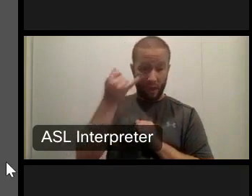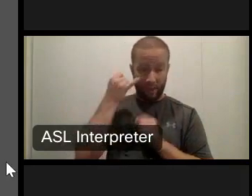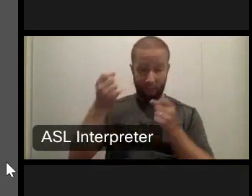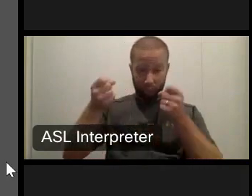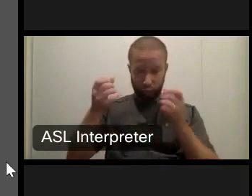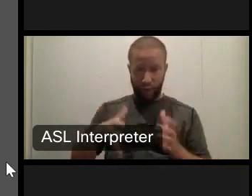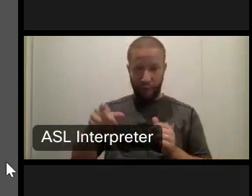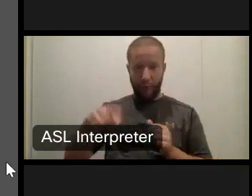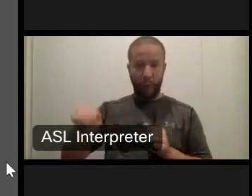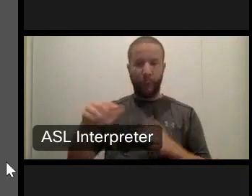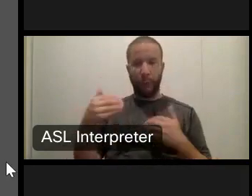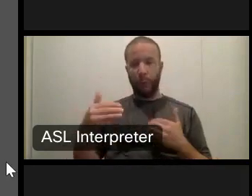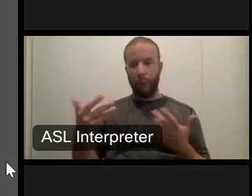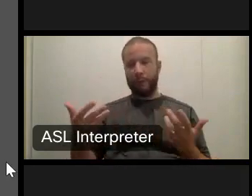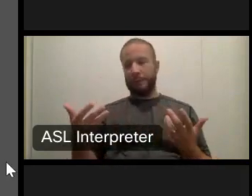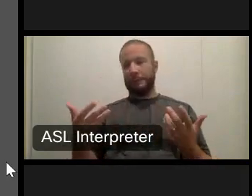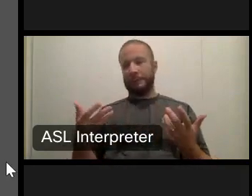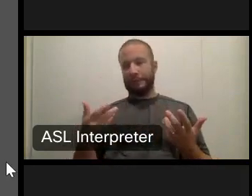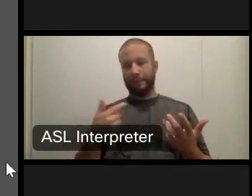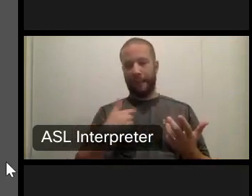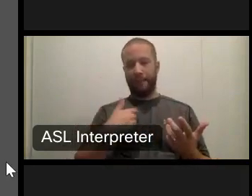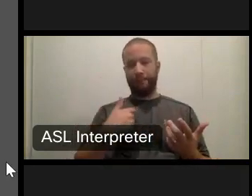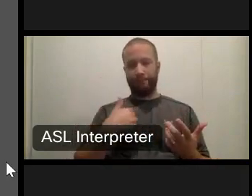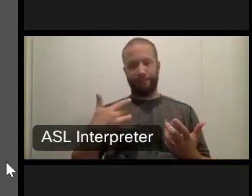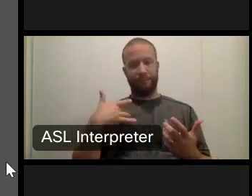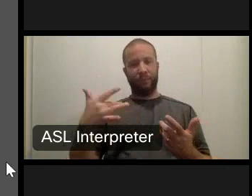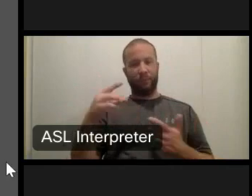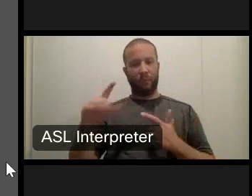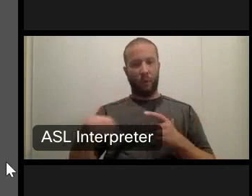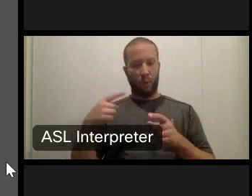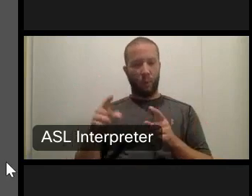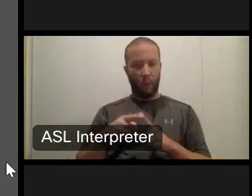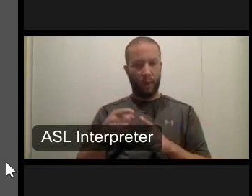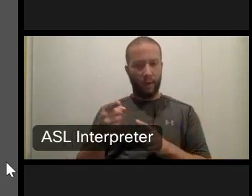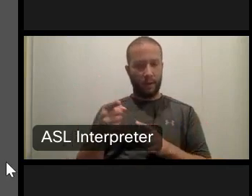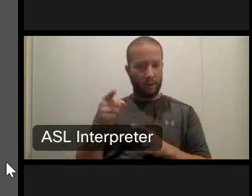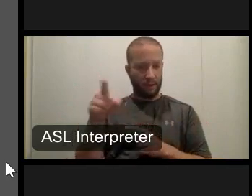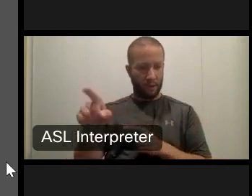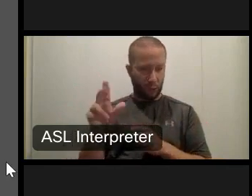on on the road and that's usually at the at the time when you know the bus needs to be